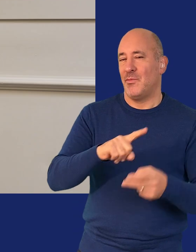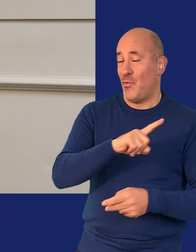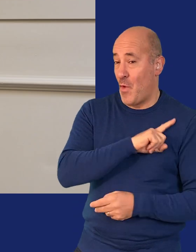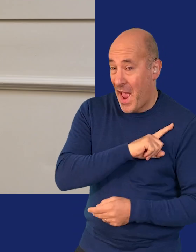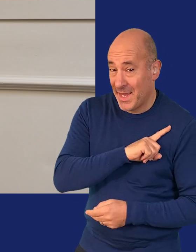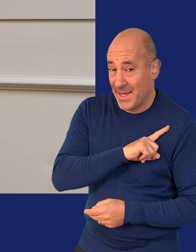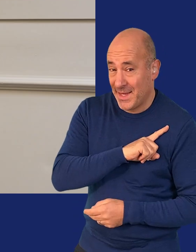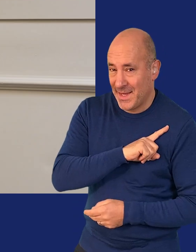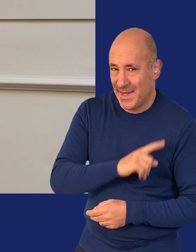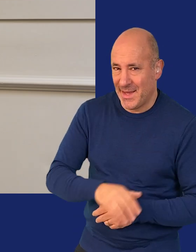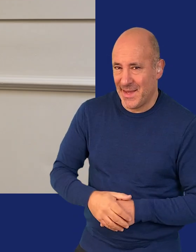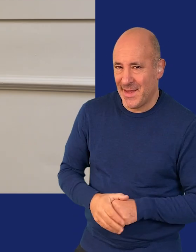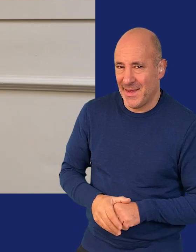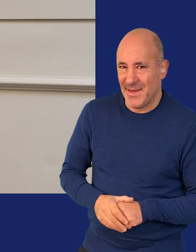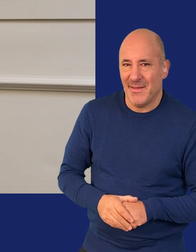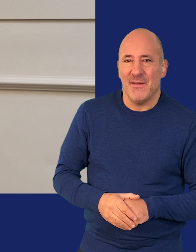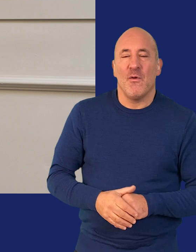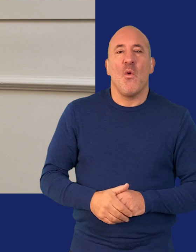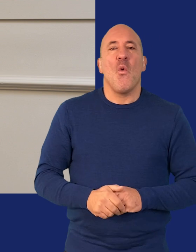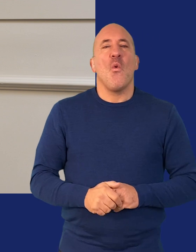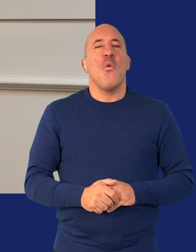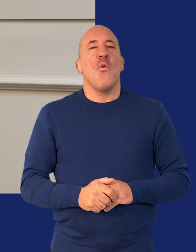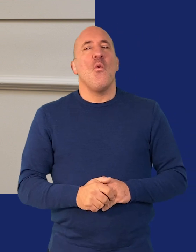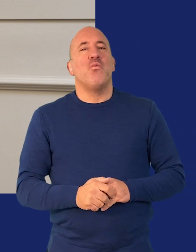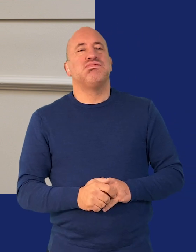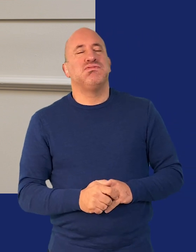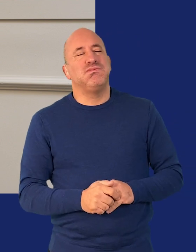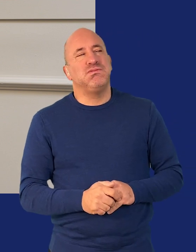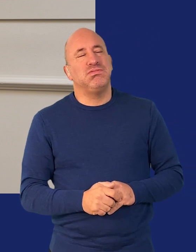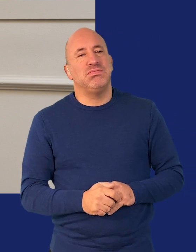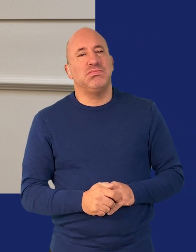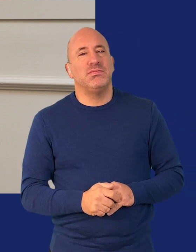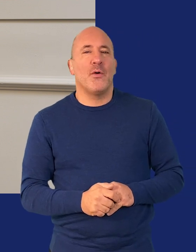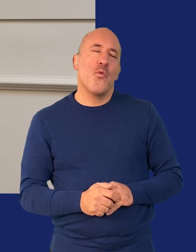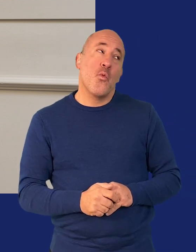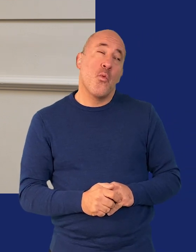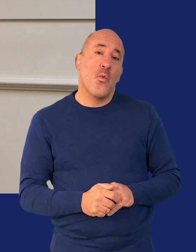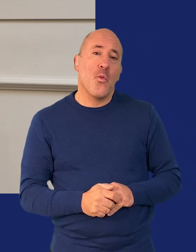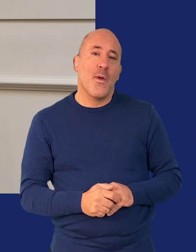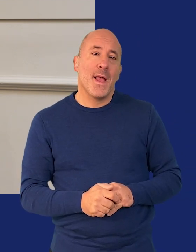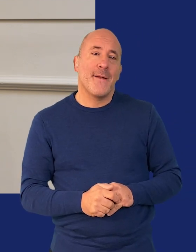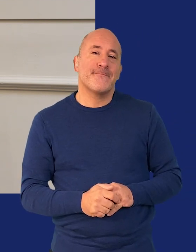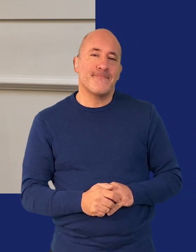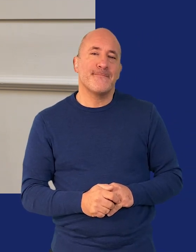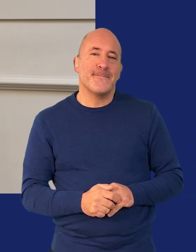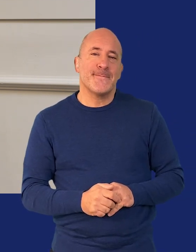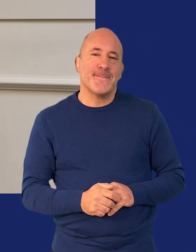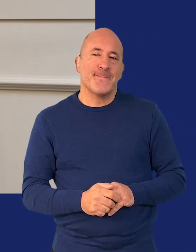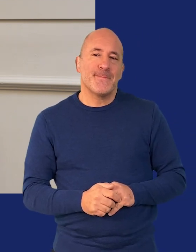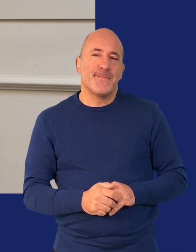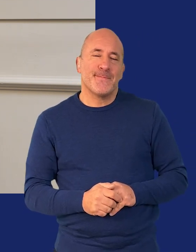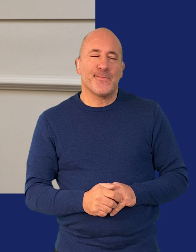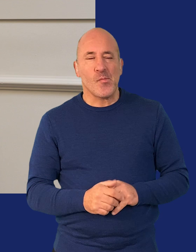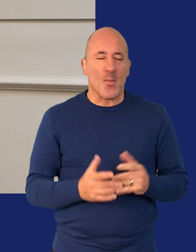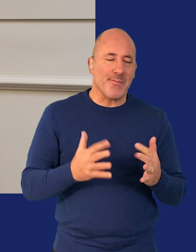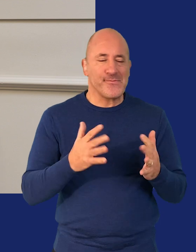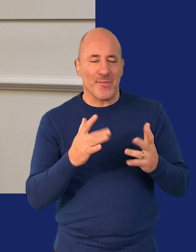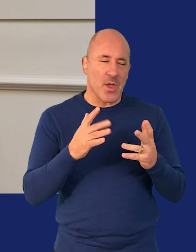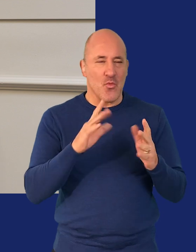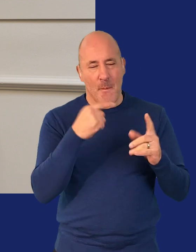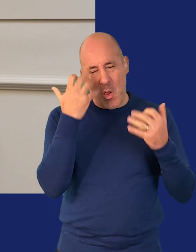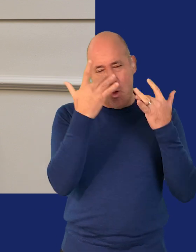Oh, um, um, so, because I would say it's tied to like,